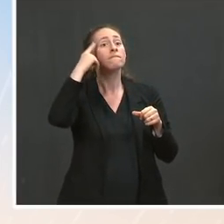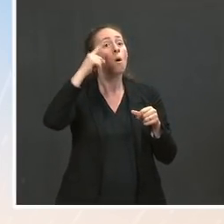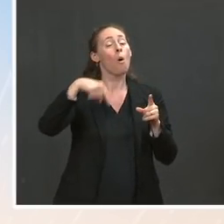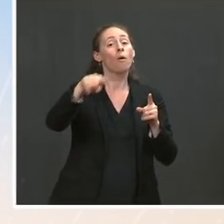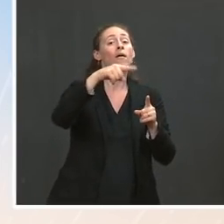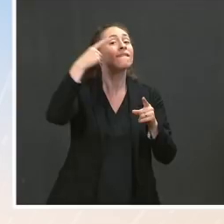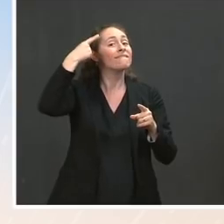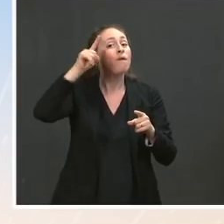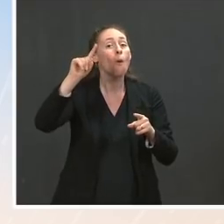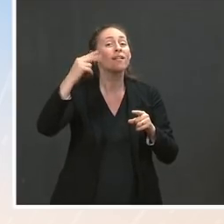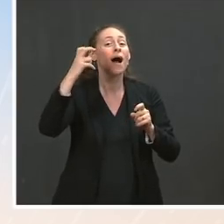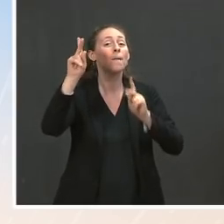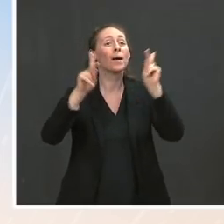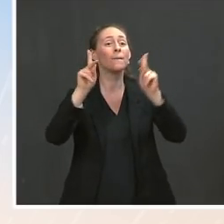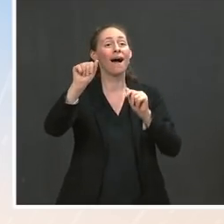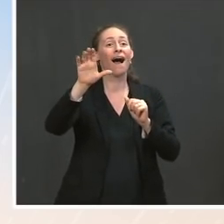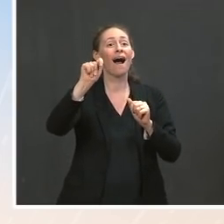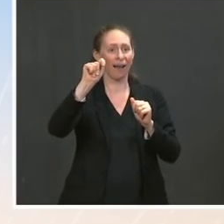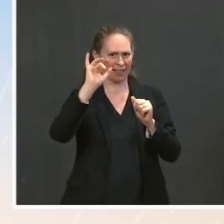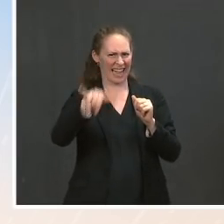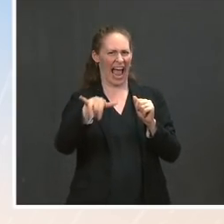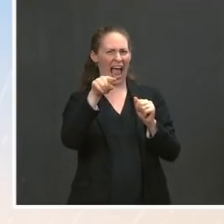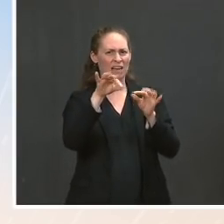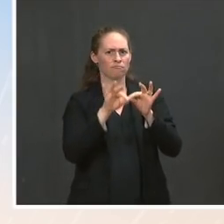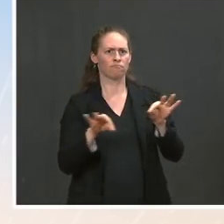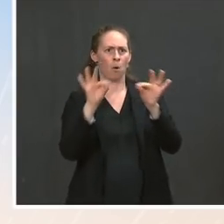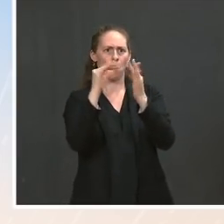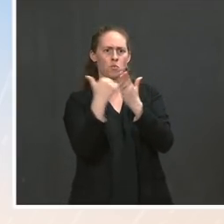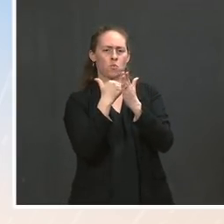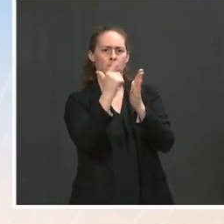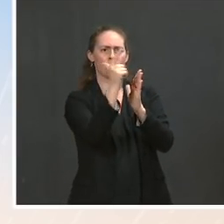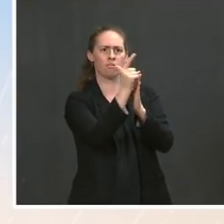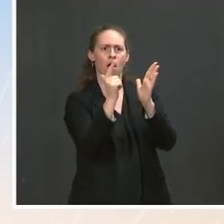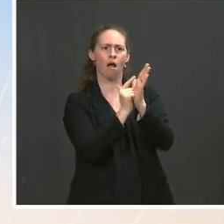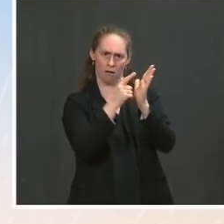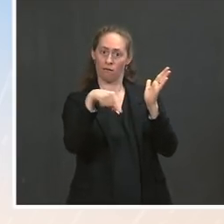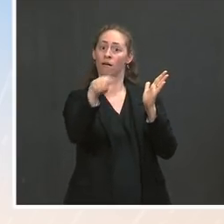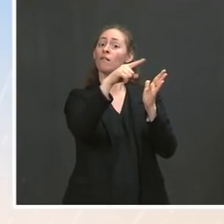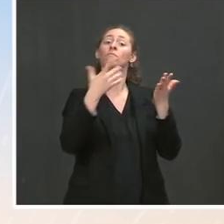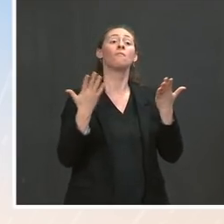to make it easier for all eligible Americans to vote, to have access to the ballot box